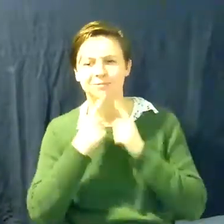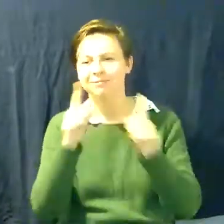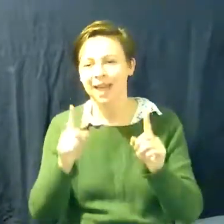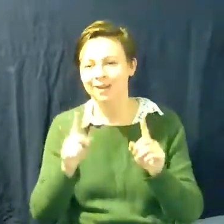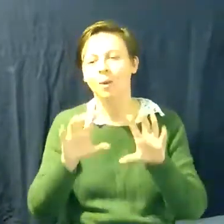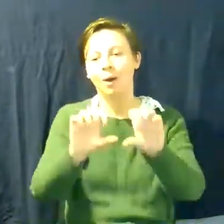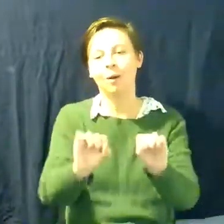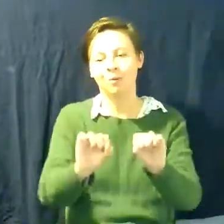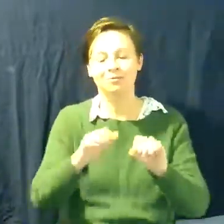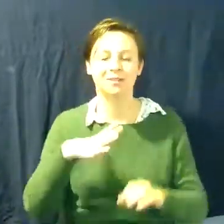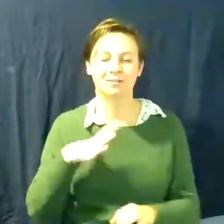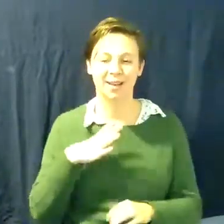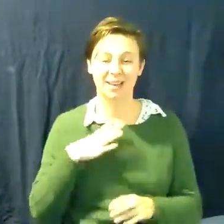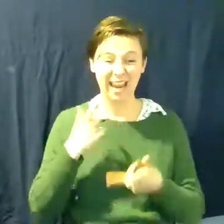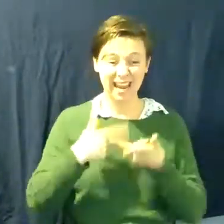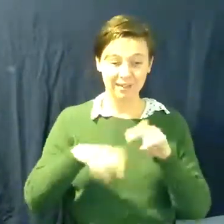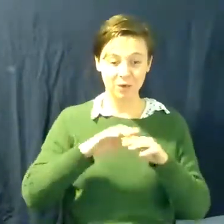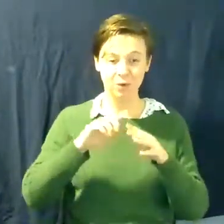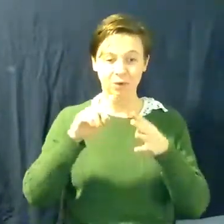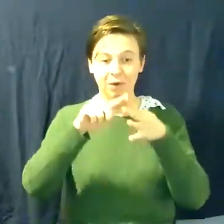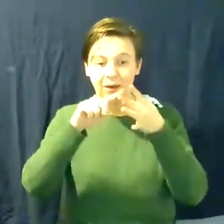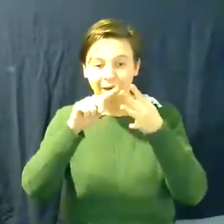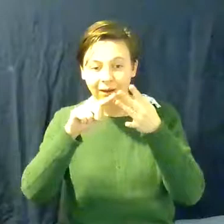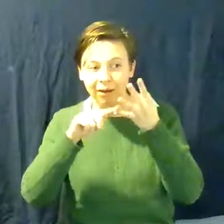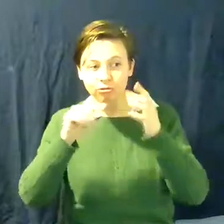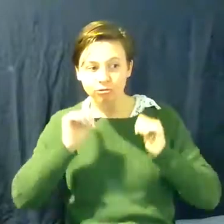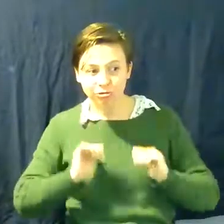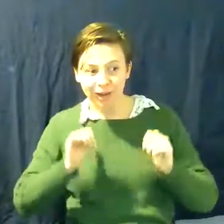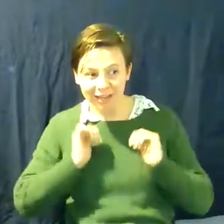sure, and it's also fine if you don't want to share with everybody